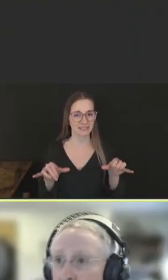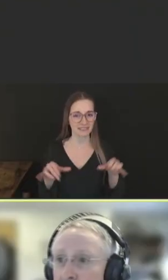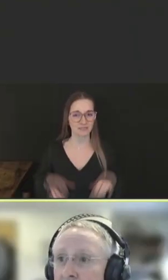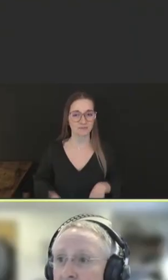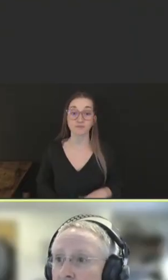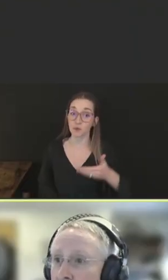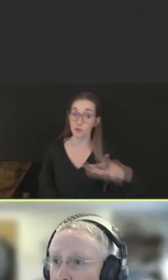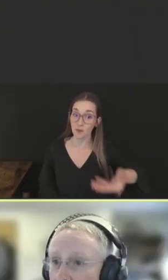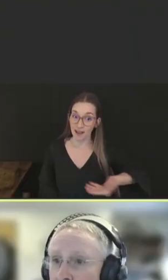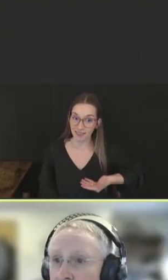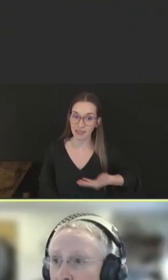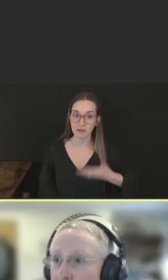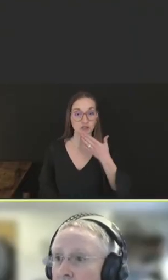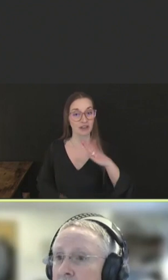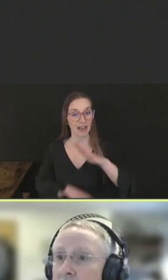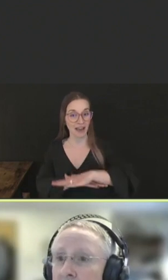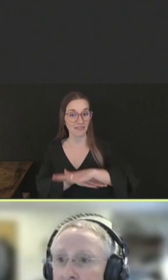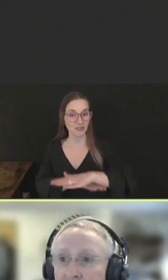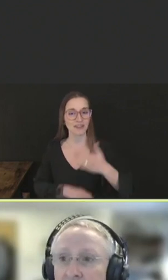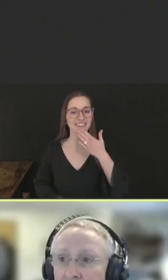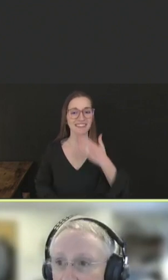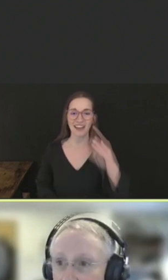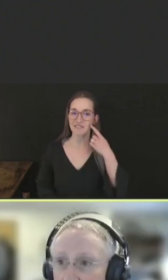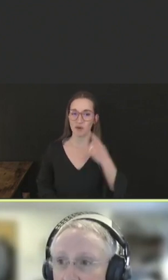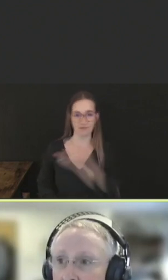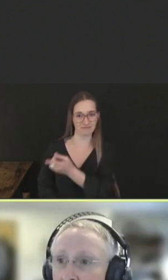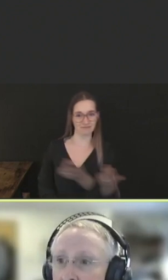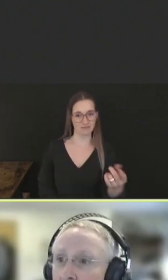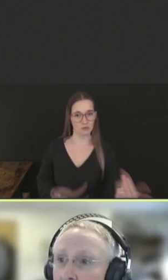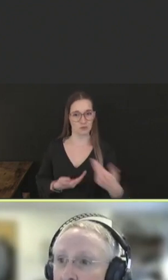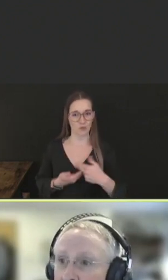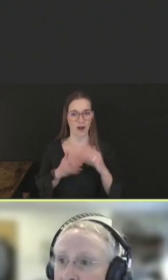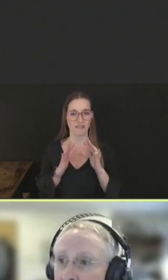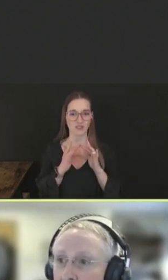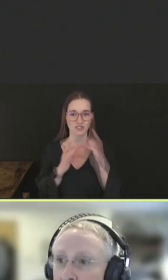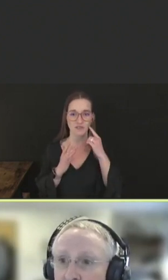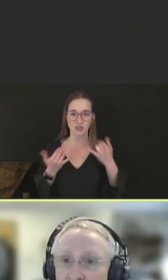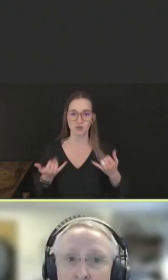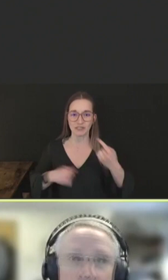afternoon, thank you for joining us virtually for today's NVAC meeting. We've had a very busy